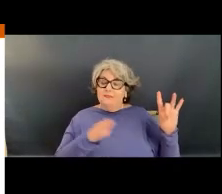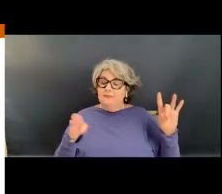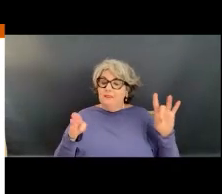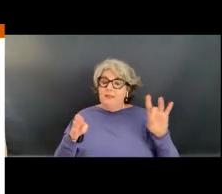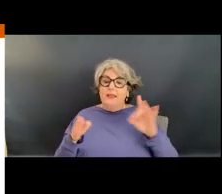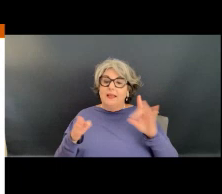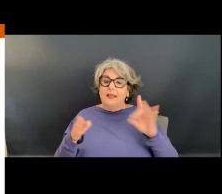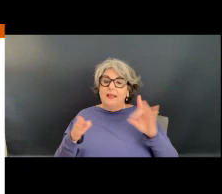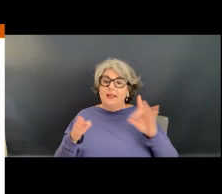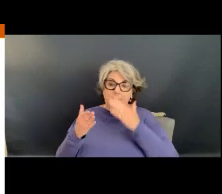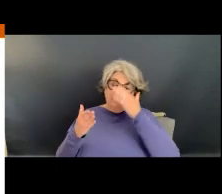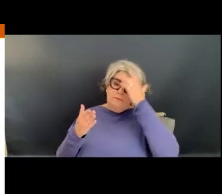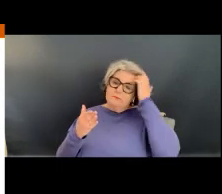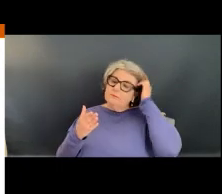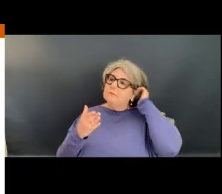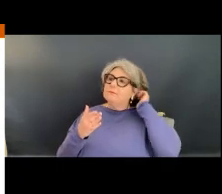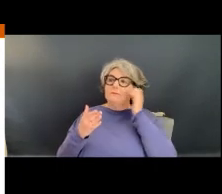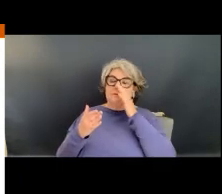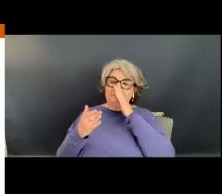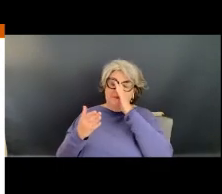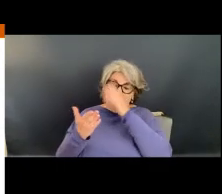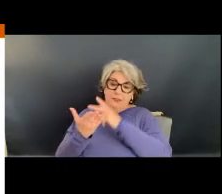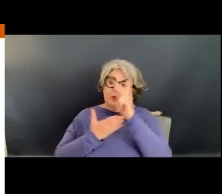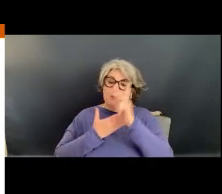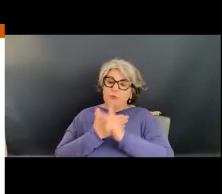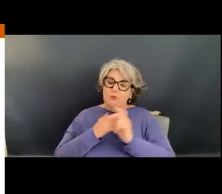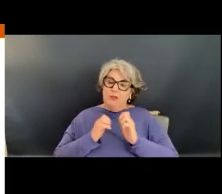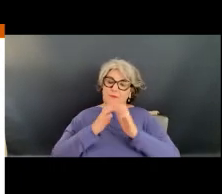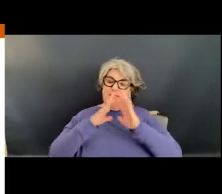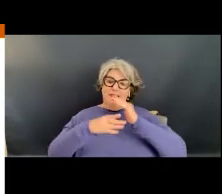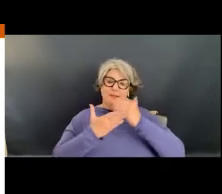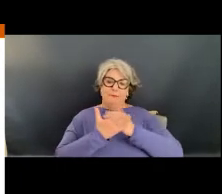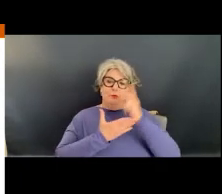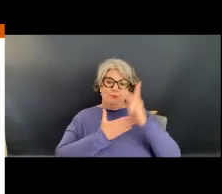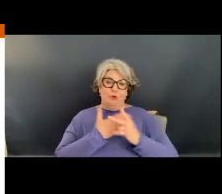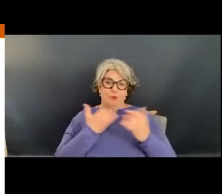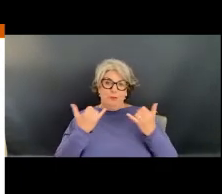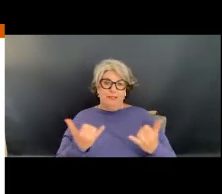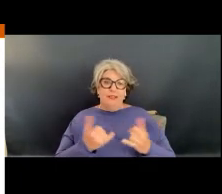partners that are establishing new programs right now. Next slide.